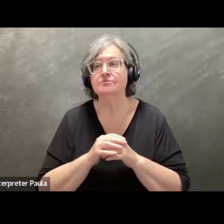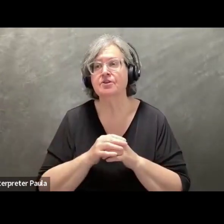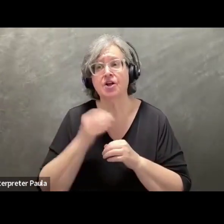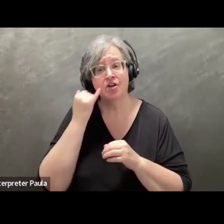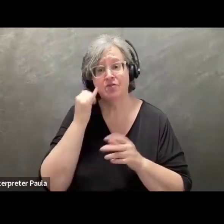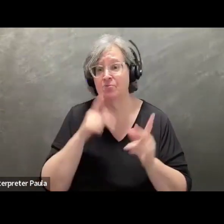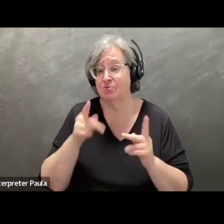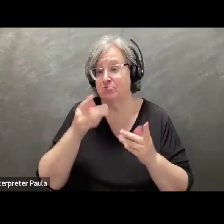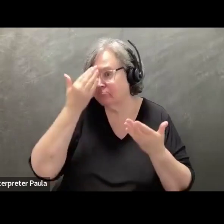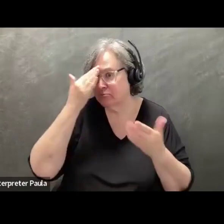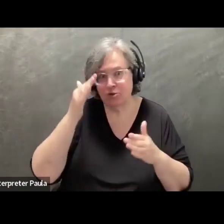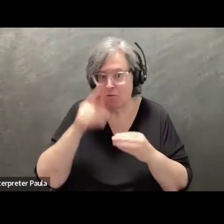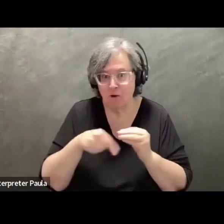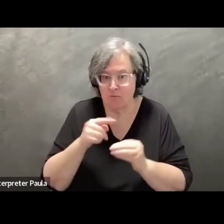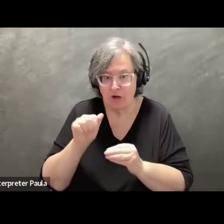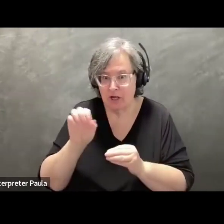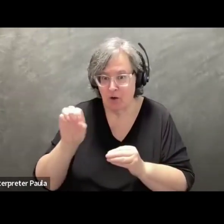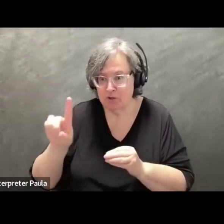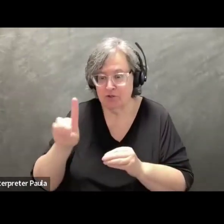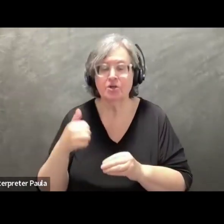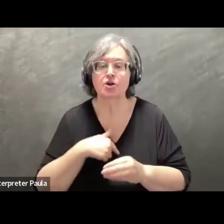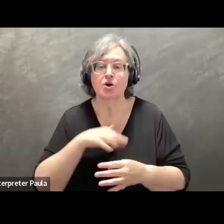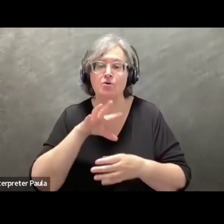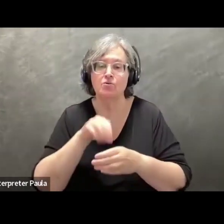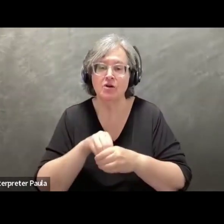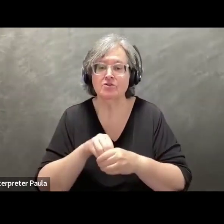who are not familiar with us. We are a part of the Administration